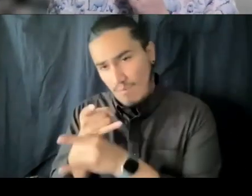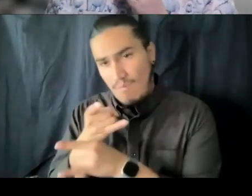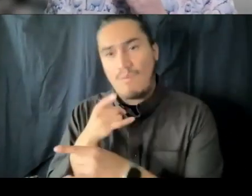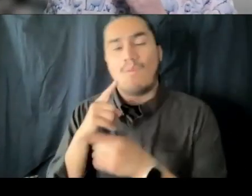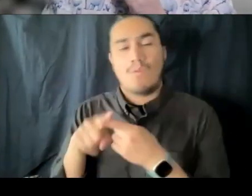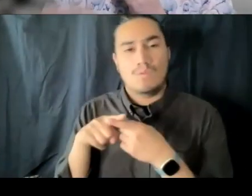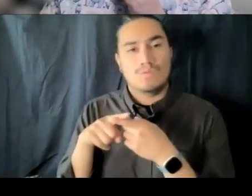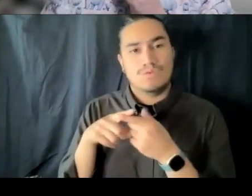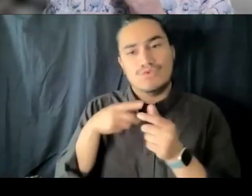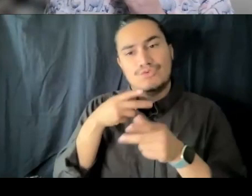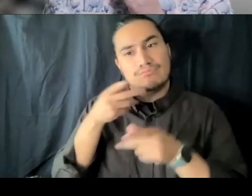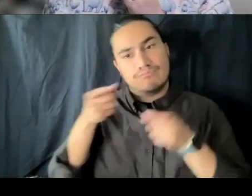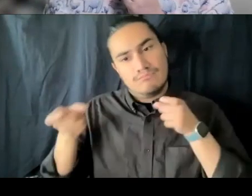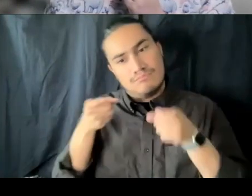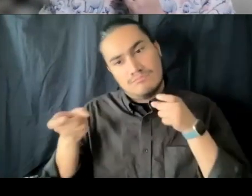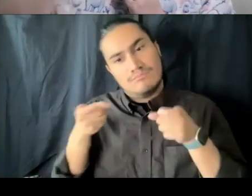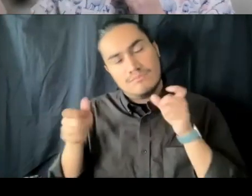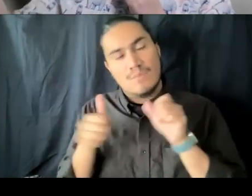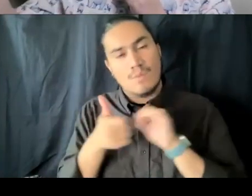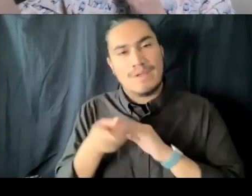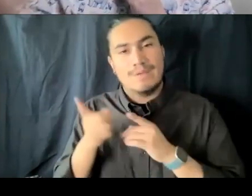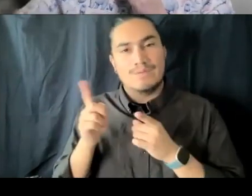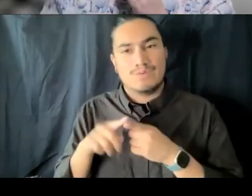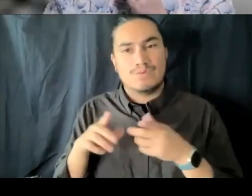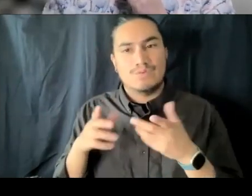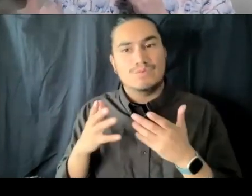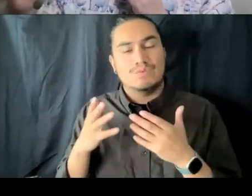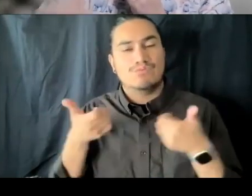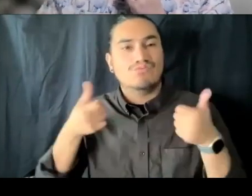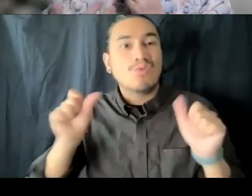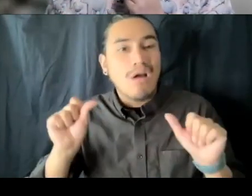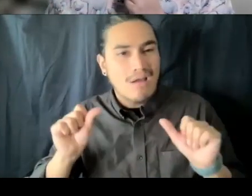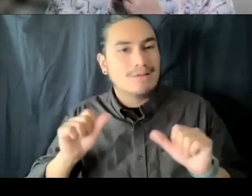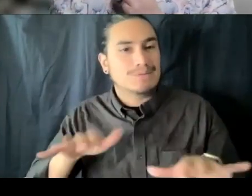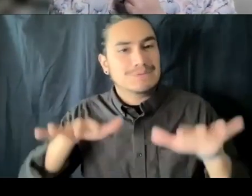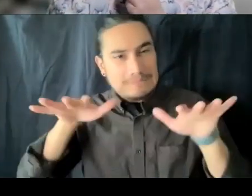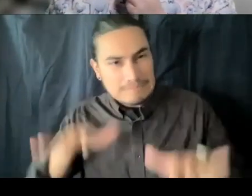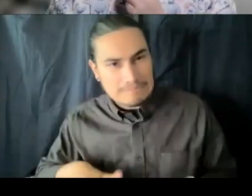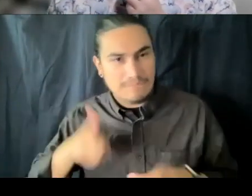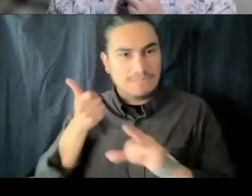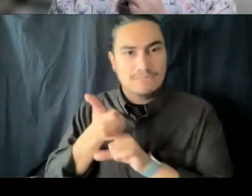as a, you know, a way to comfort themselves, a way to kinda lower some of the feelings that may be big